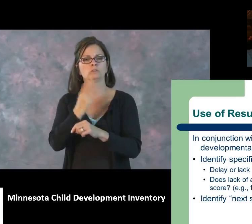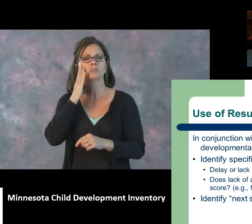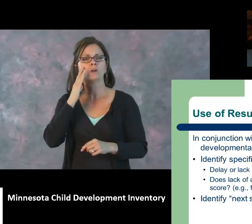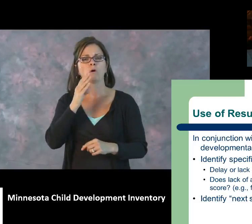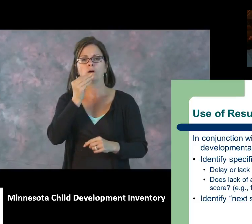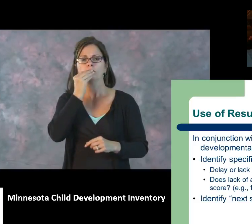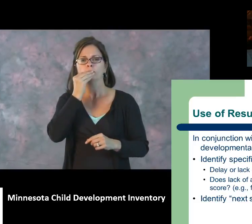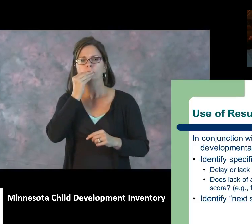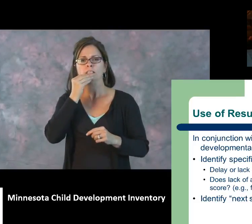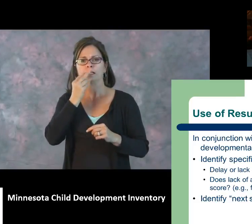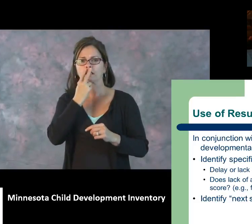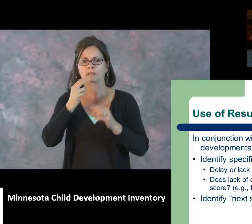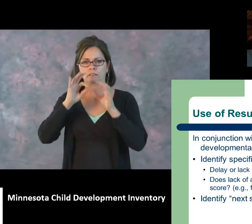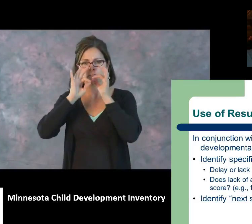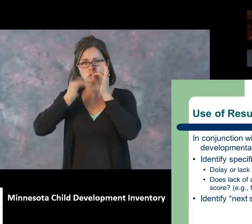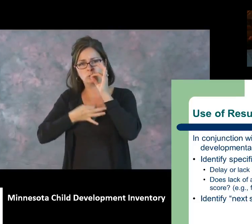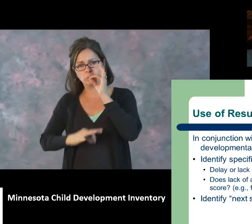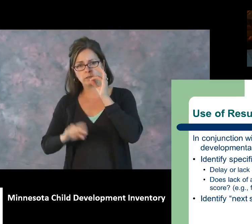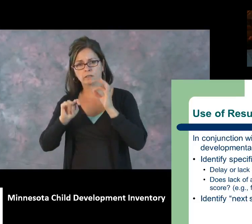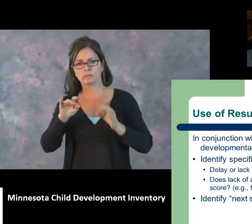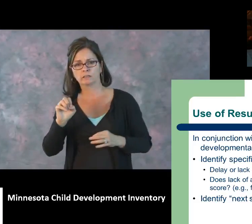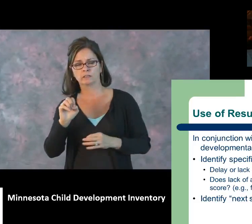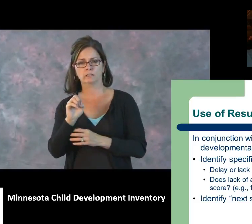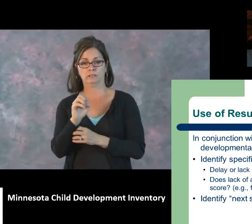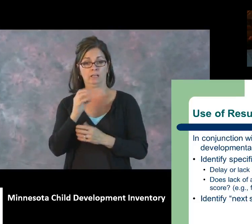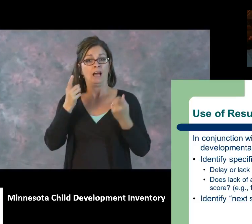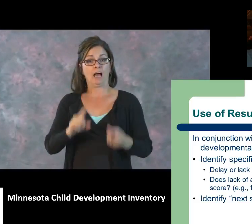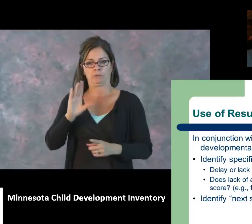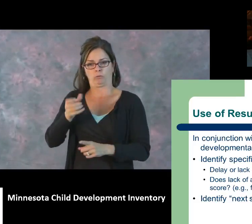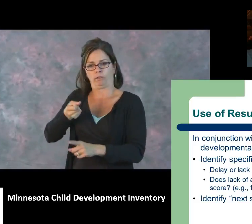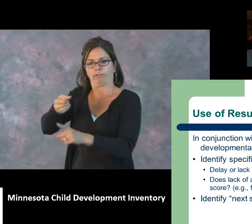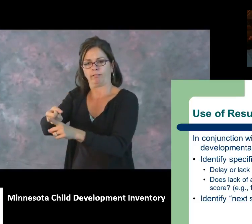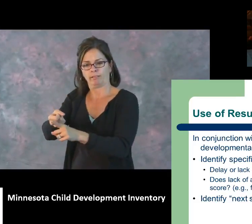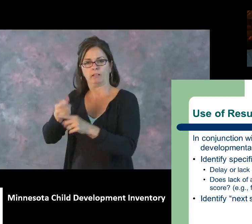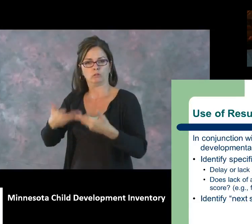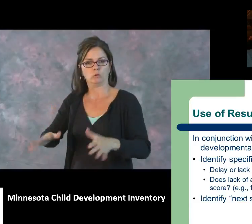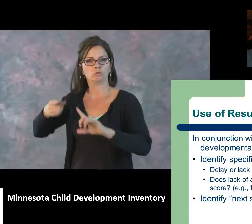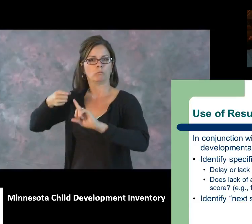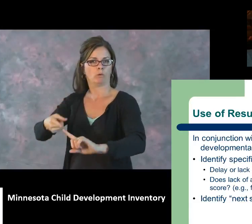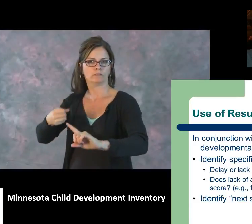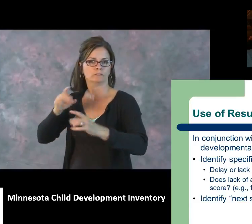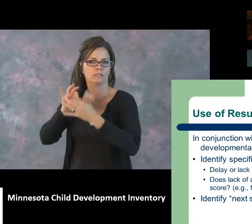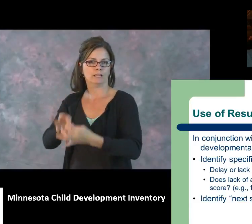they're going to lose points on many items in the Self Help area, because many those beginning